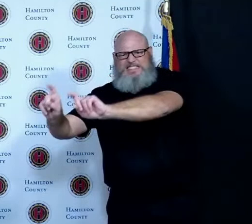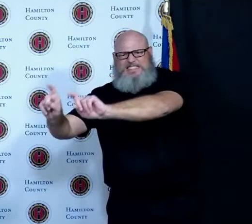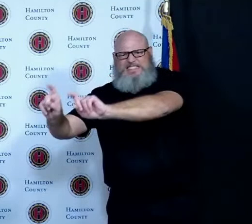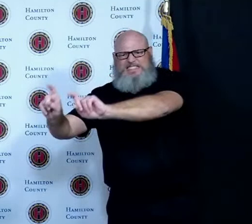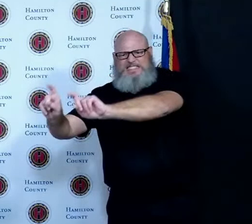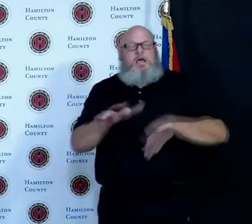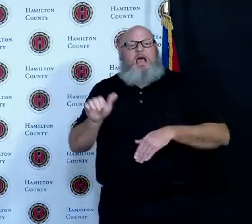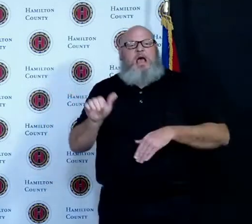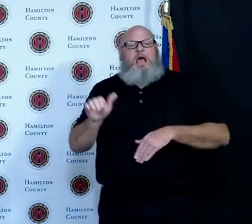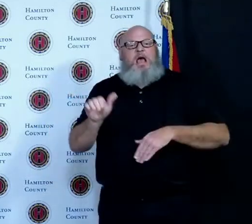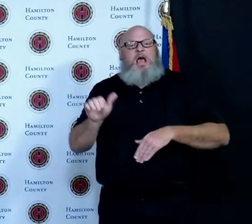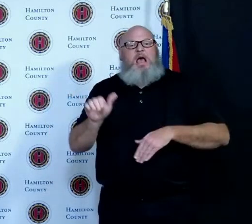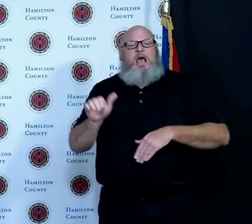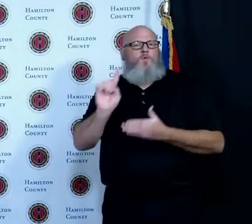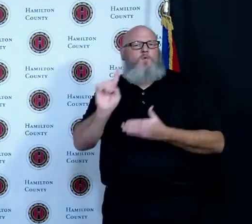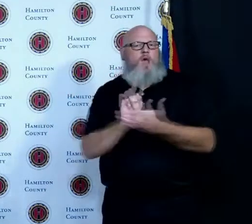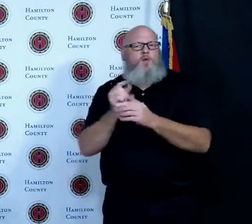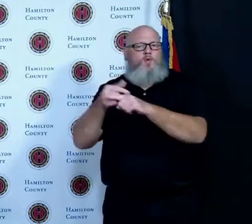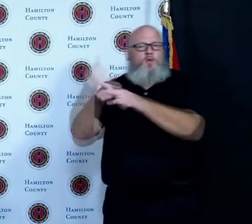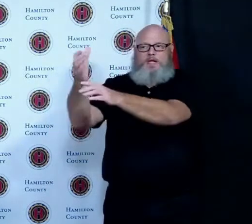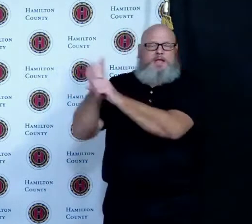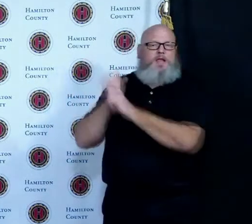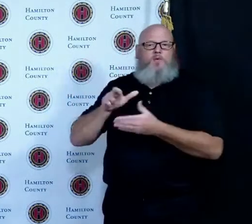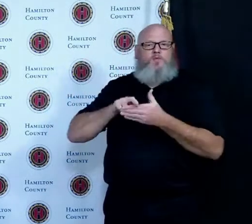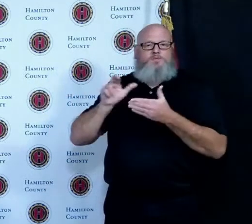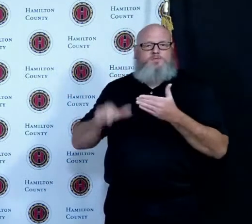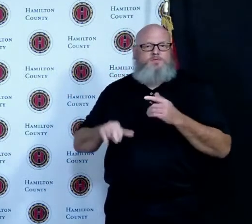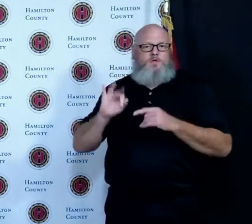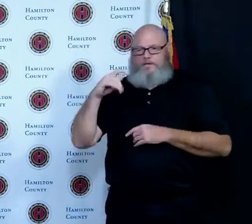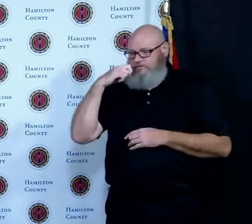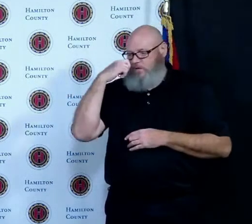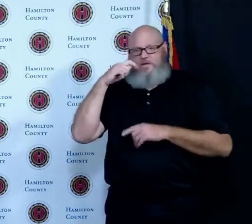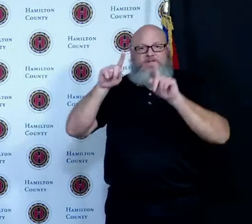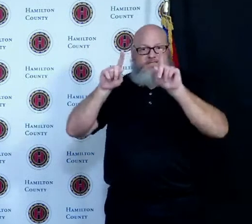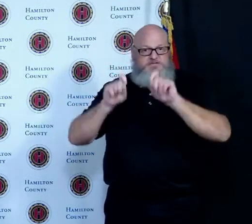let's look a little closer at the cases here for the county I mentioned that on December